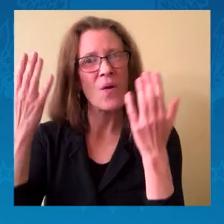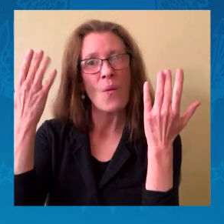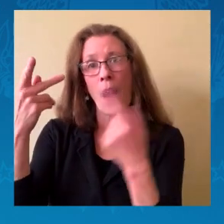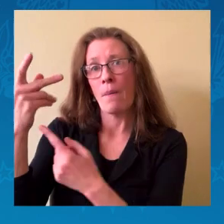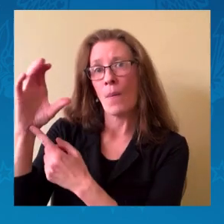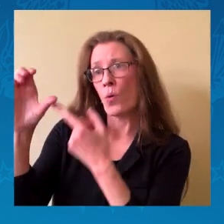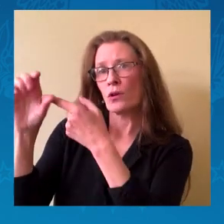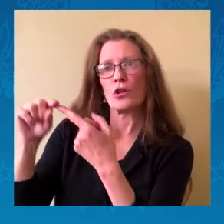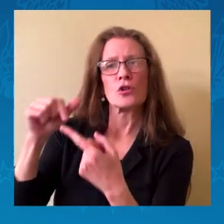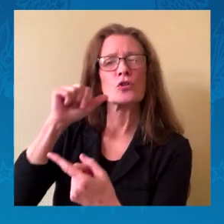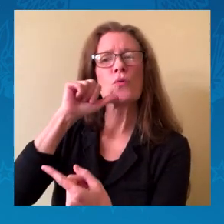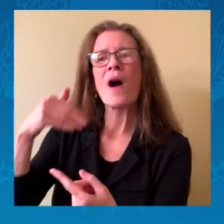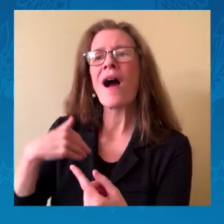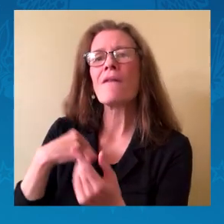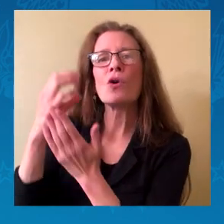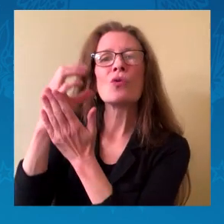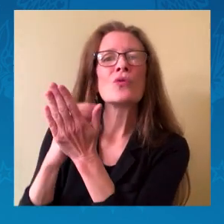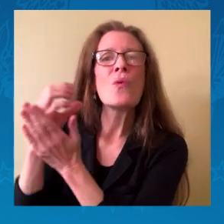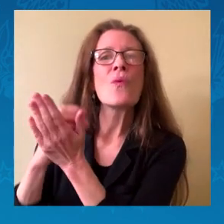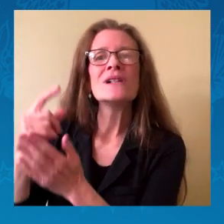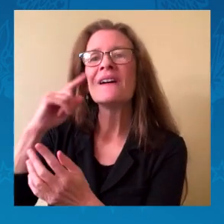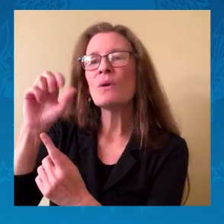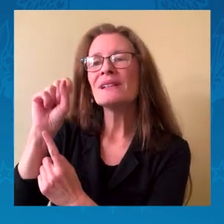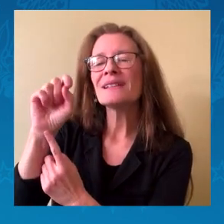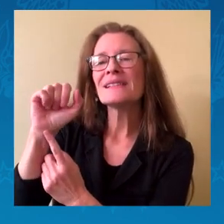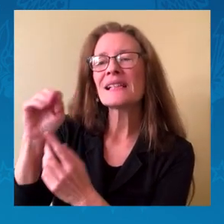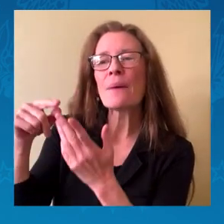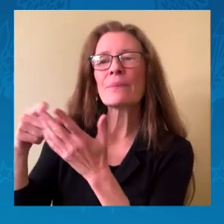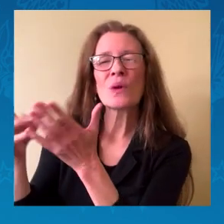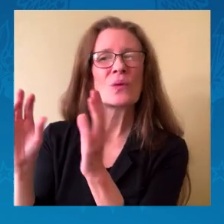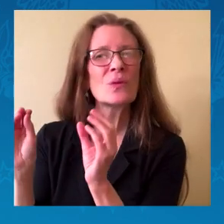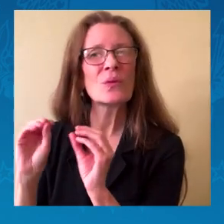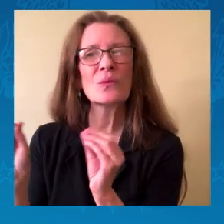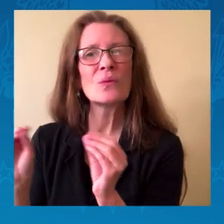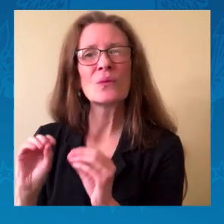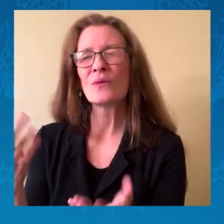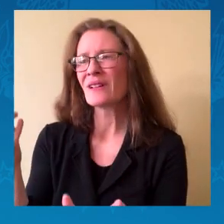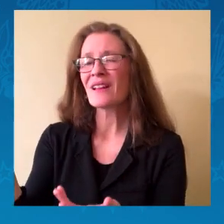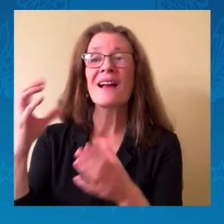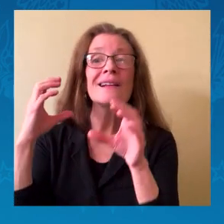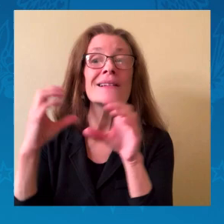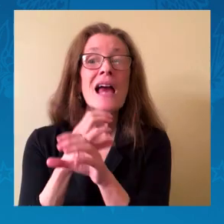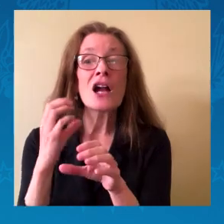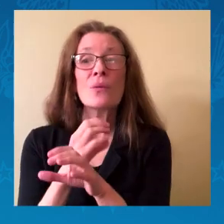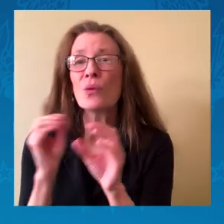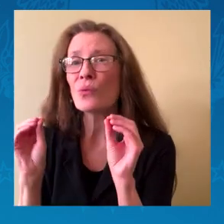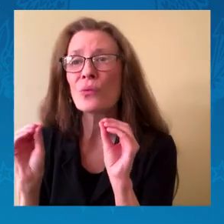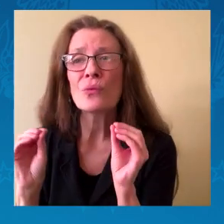And then number drops at 38 percent for high schools with high enrollments of black and Latino students.